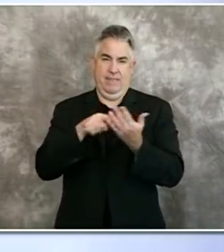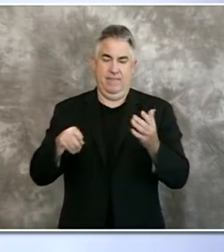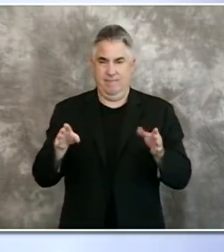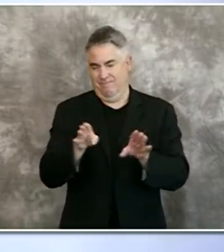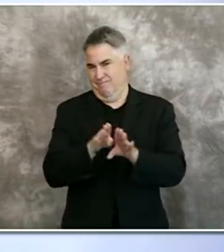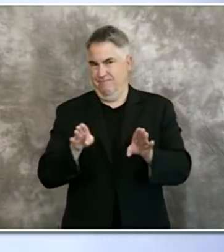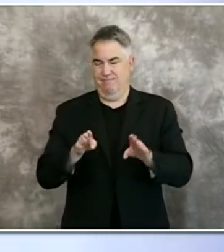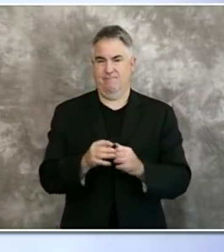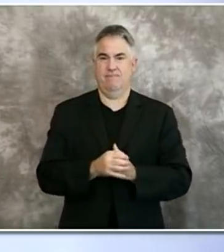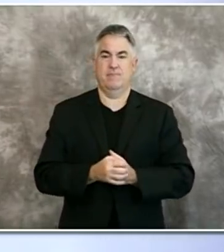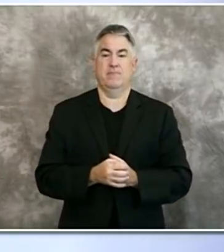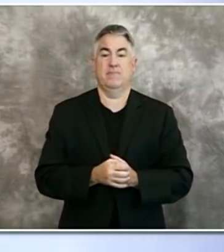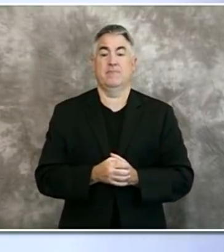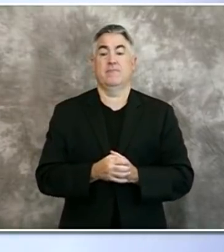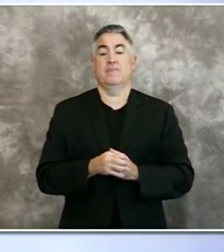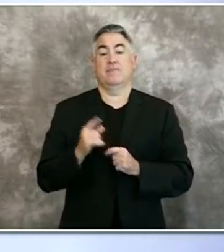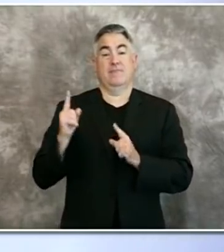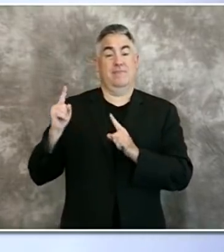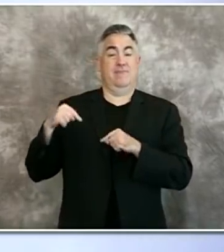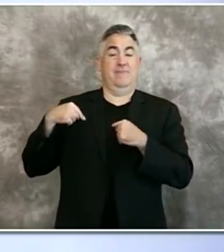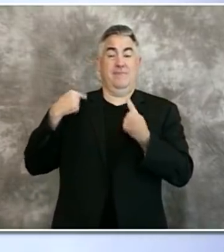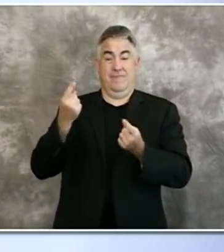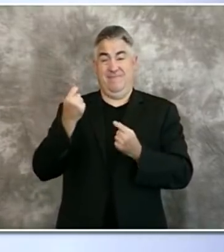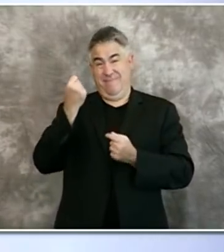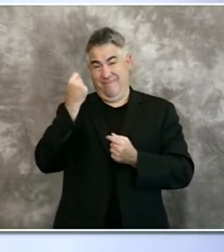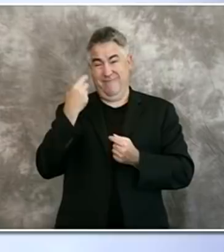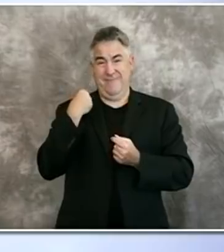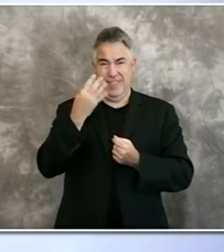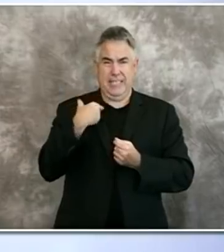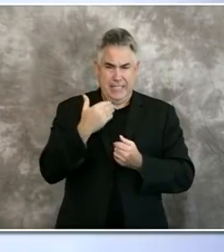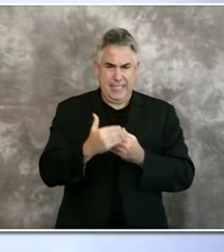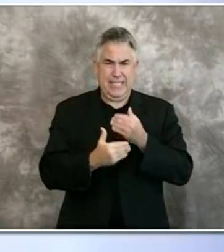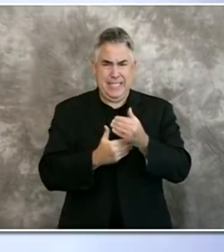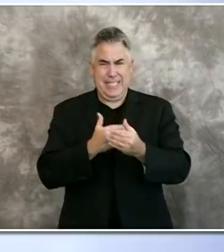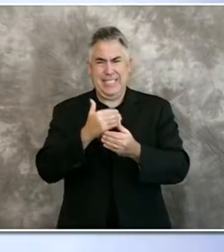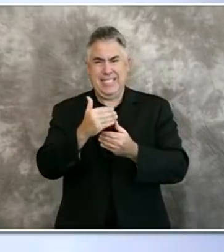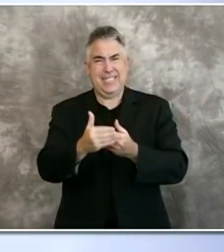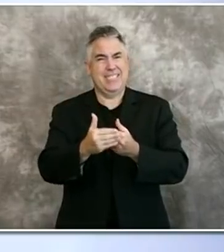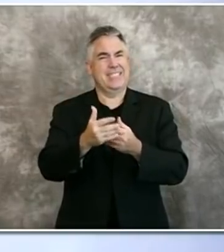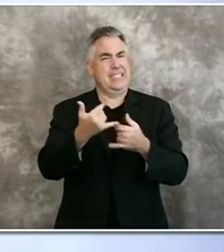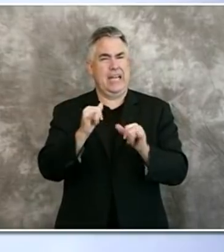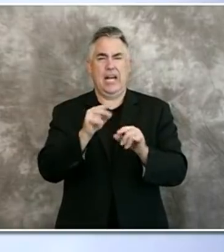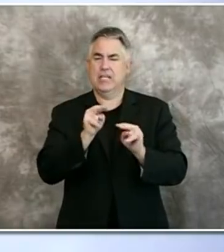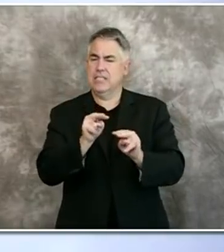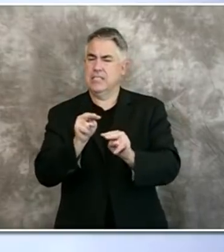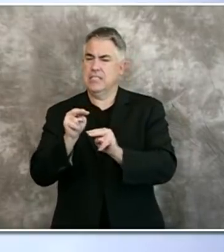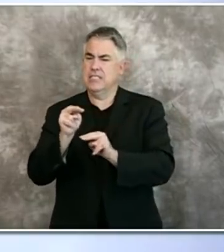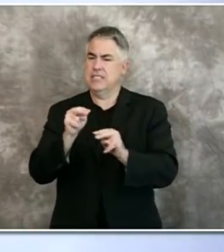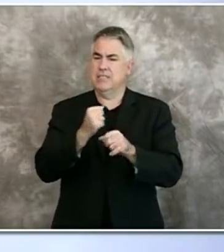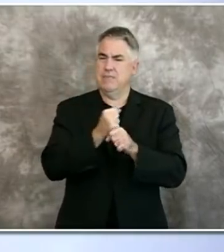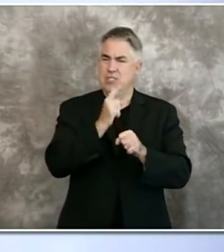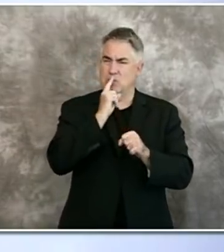RESTRICTIONS ARE DIALING BACK. THROUGHOUT THE BEGINNING OF THIS WEEK SAID. AS WE MOVE THROUGH THIS PROCESS WILL HAVE